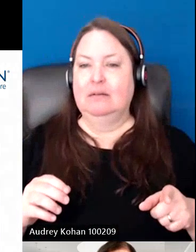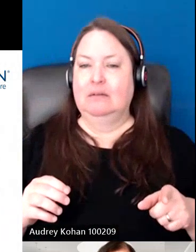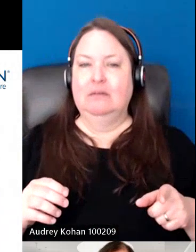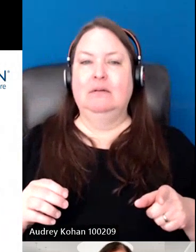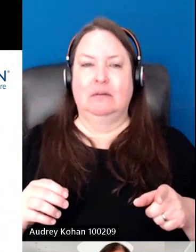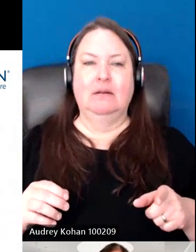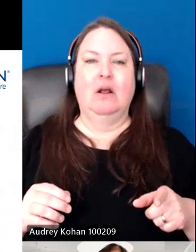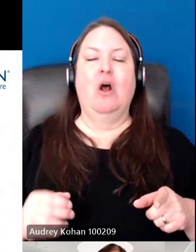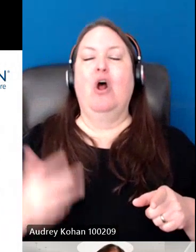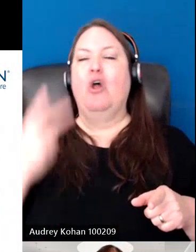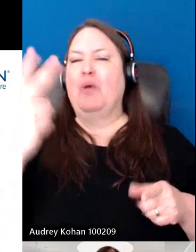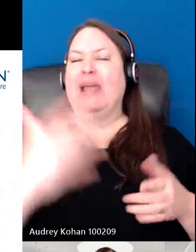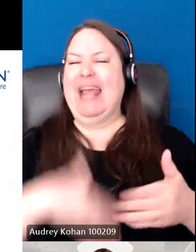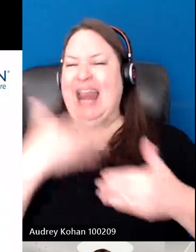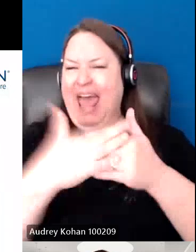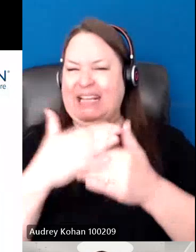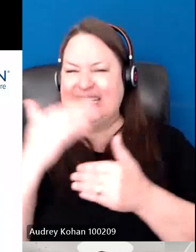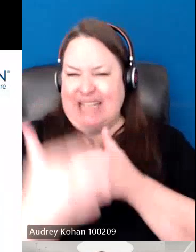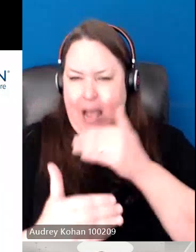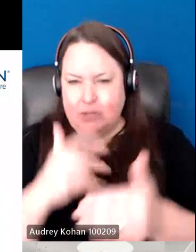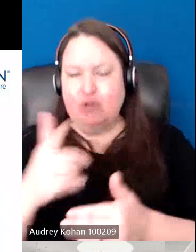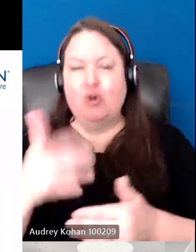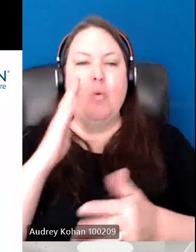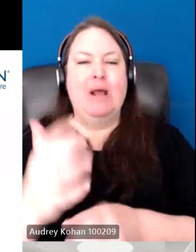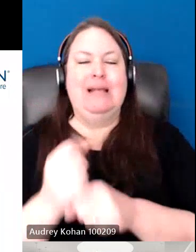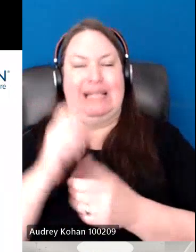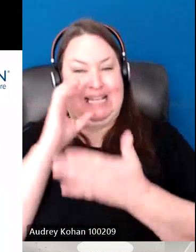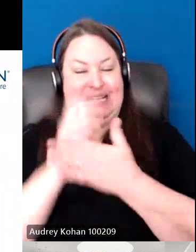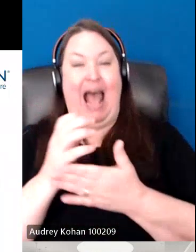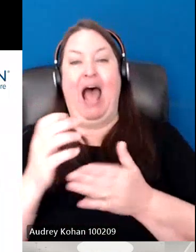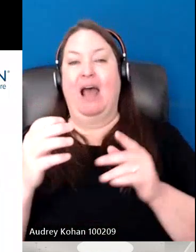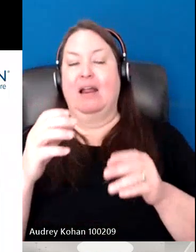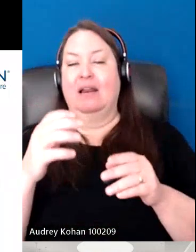of three next steps uh again you'll get this the slide deck in the resources a reminder our